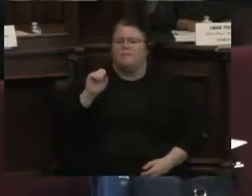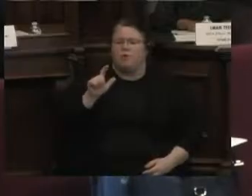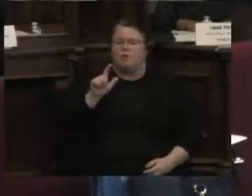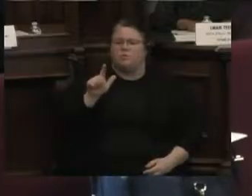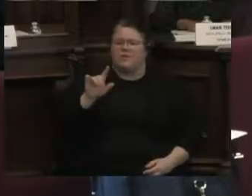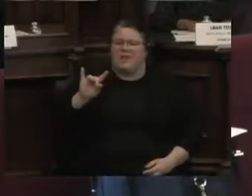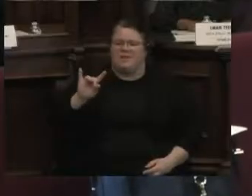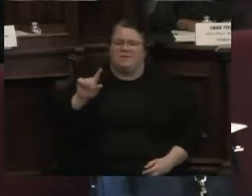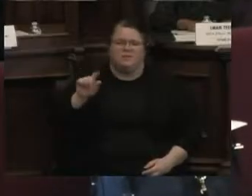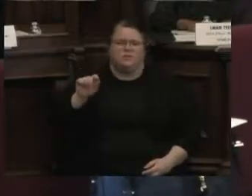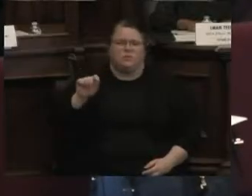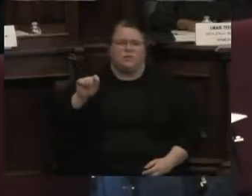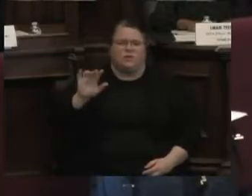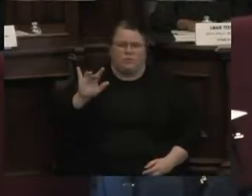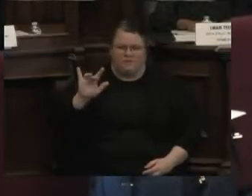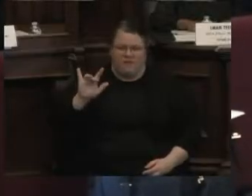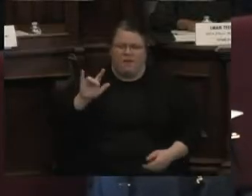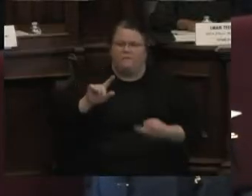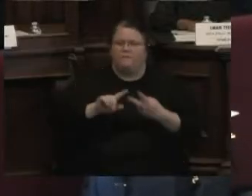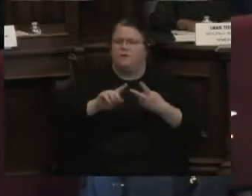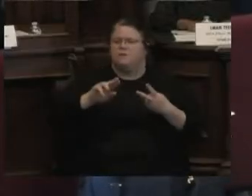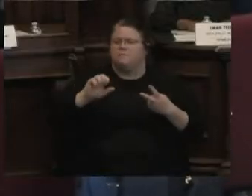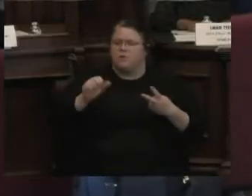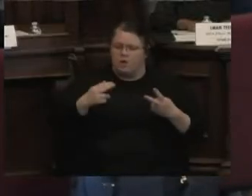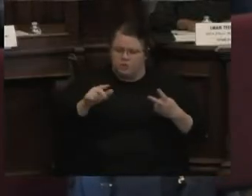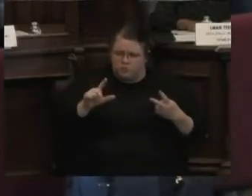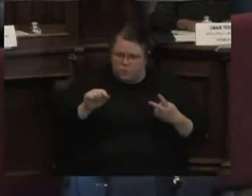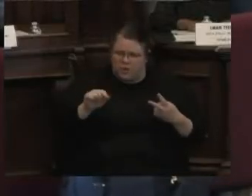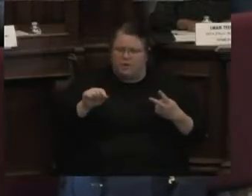vision of the Police